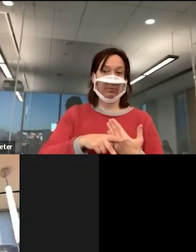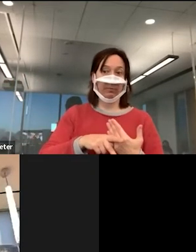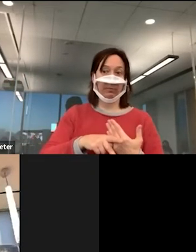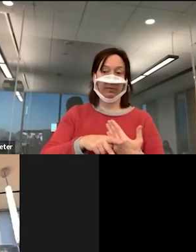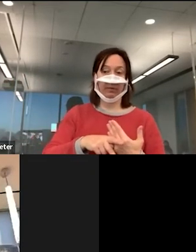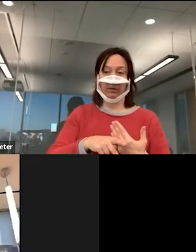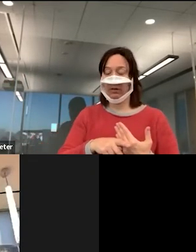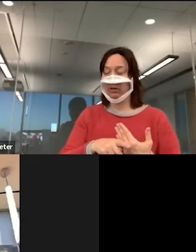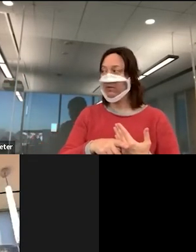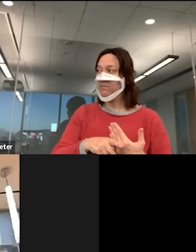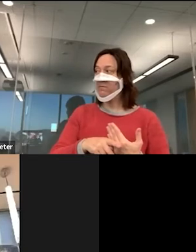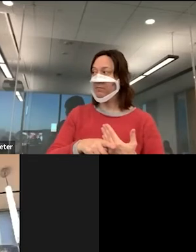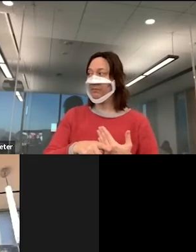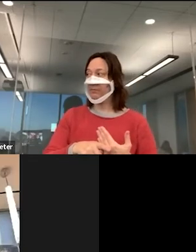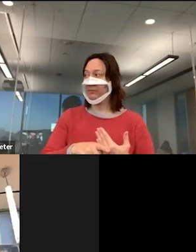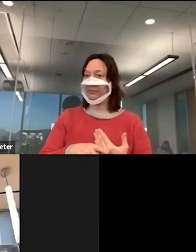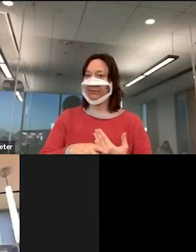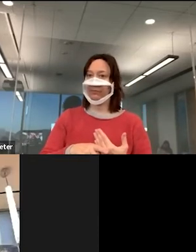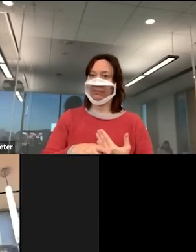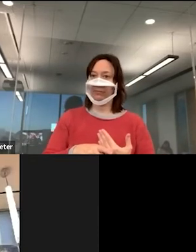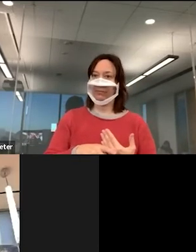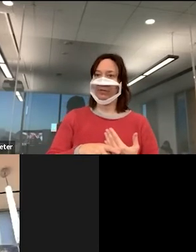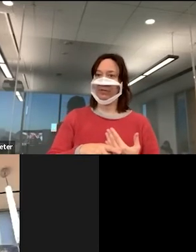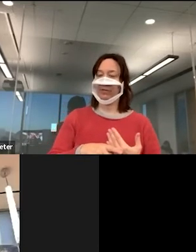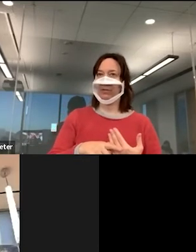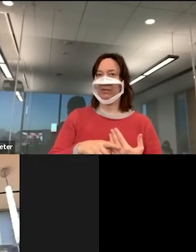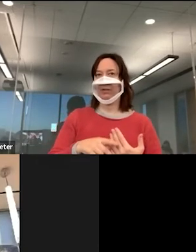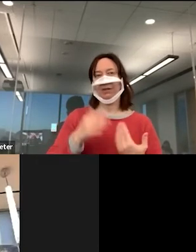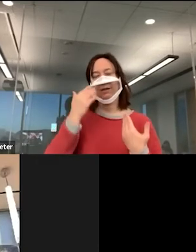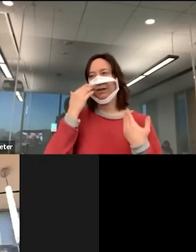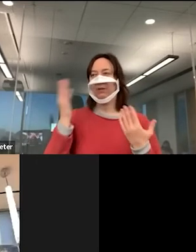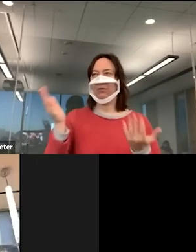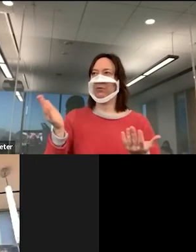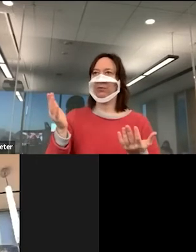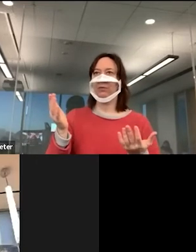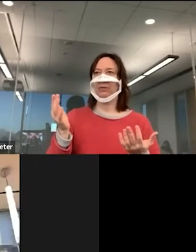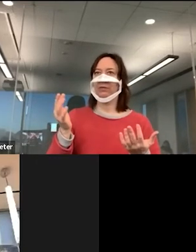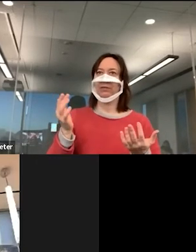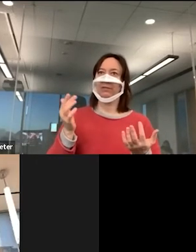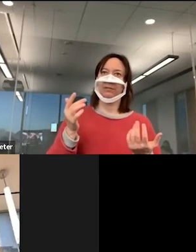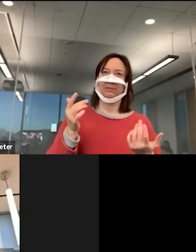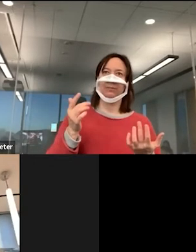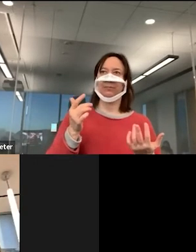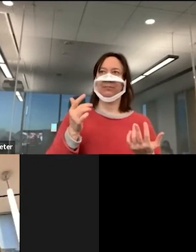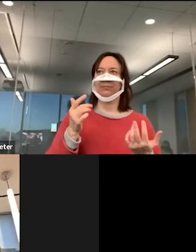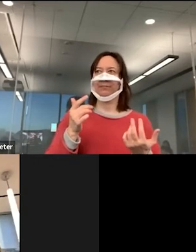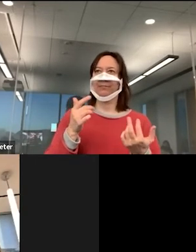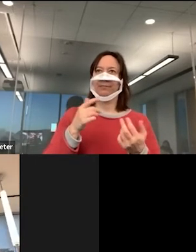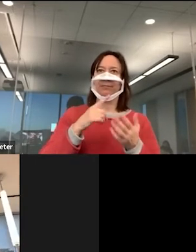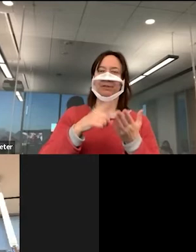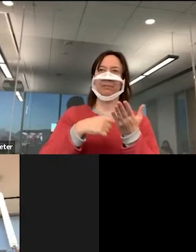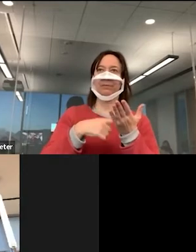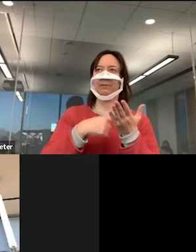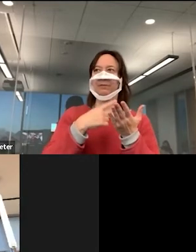i i don't know it's a double-edged sword a lot of times we spend too much time on education when